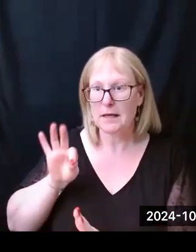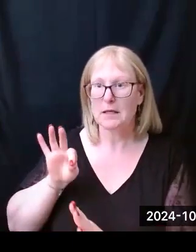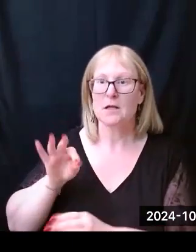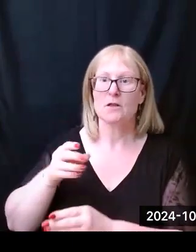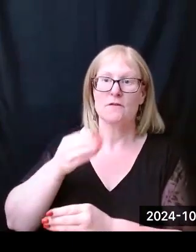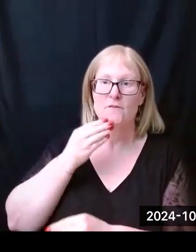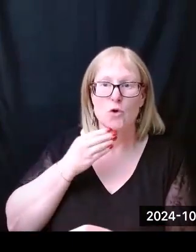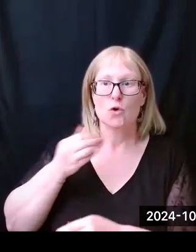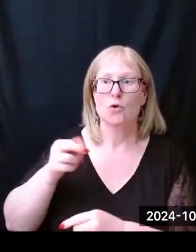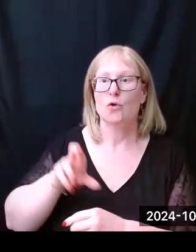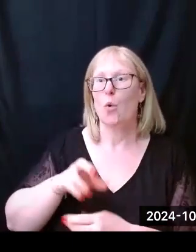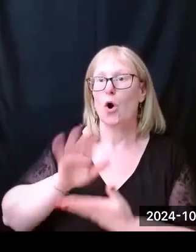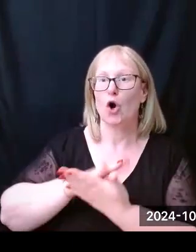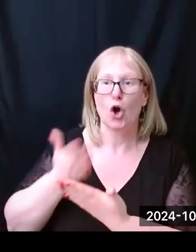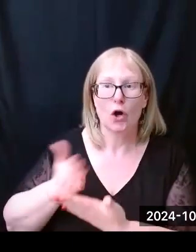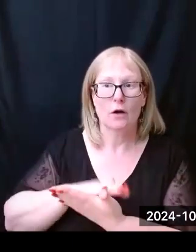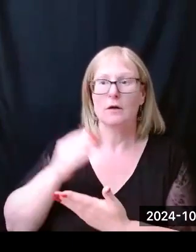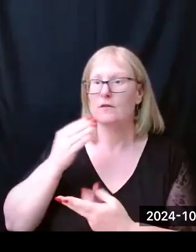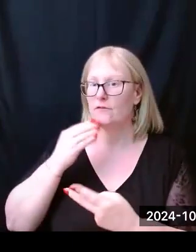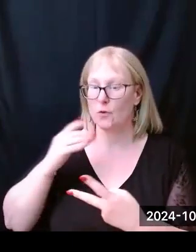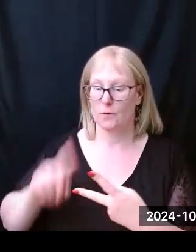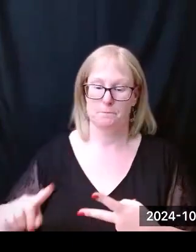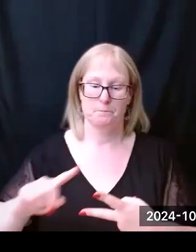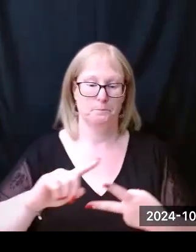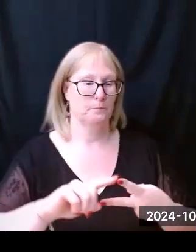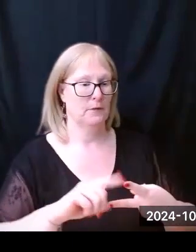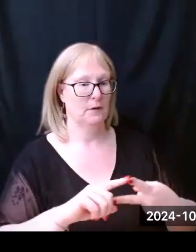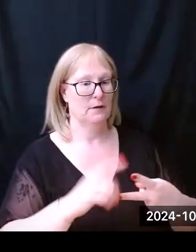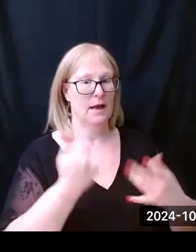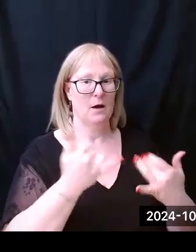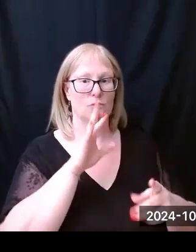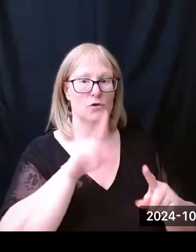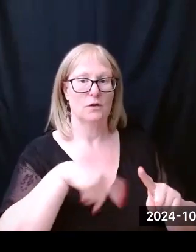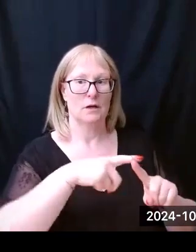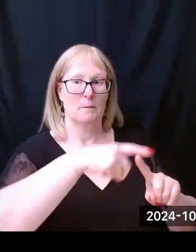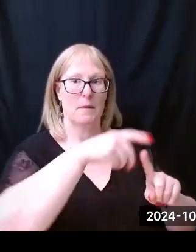Now, when it comes to copying other behaviors, that's where we can get into the